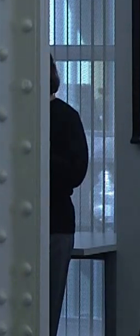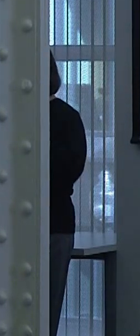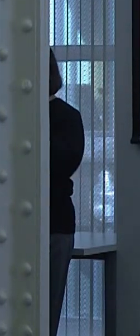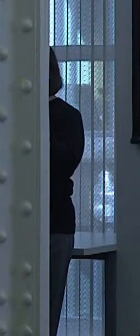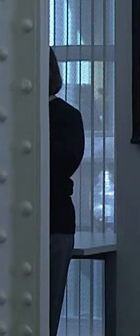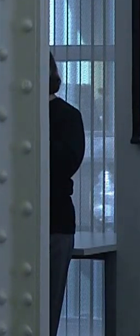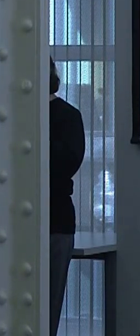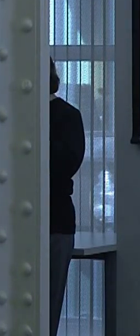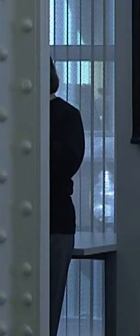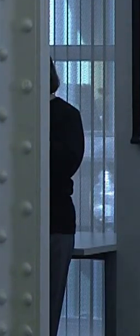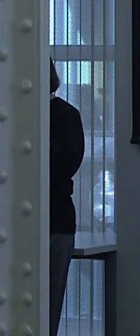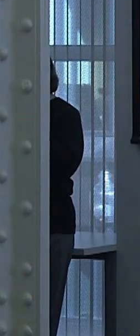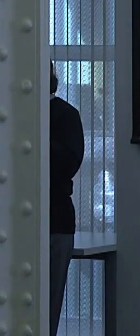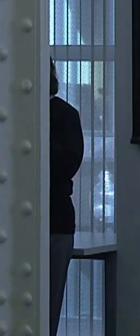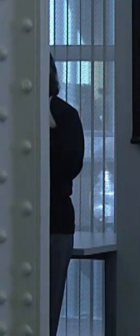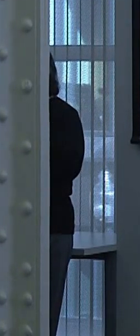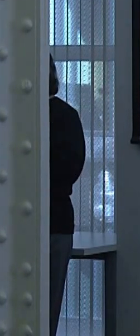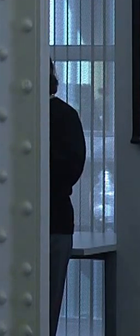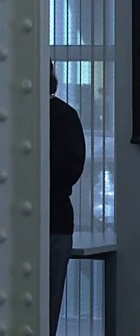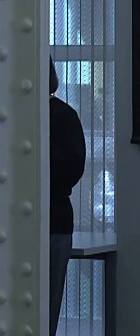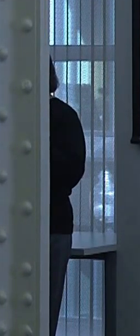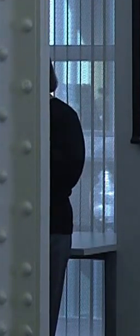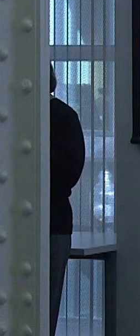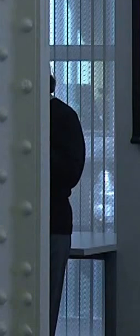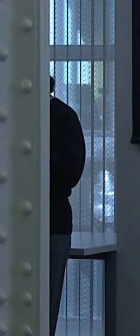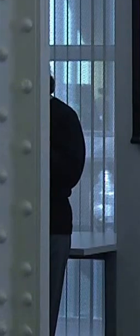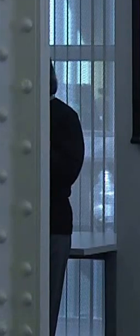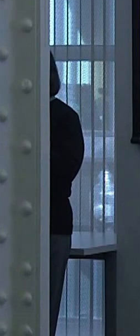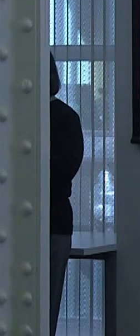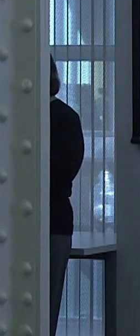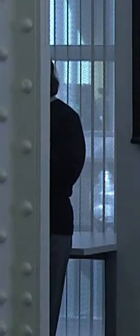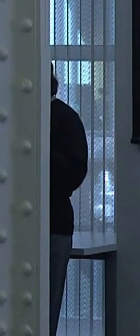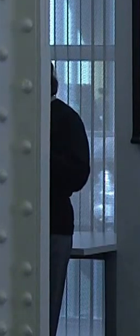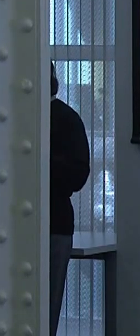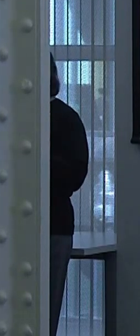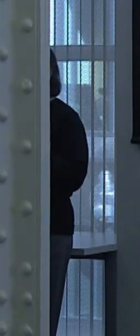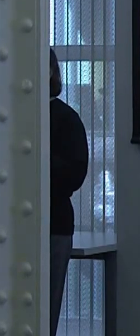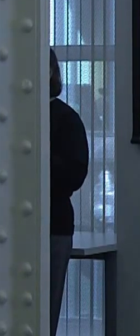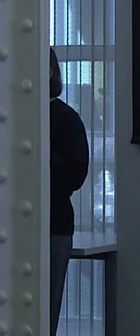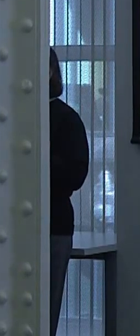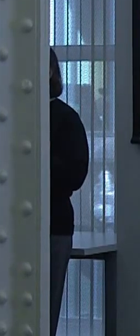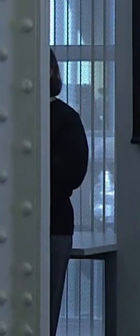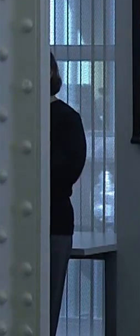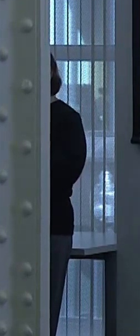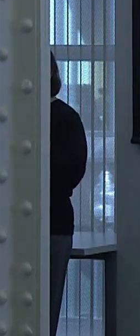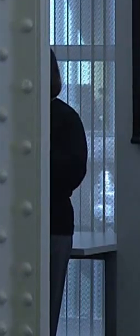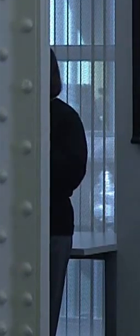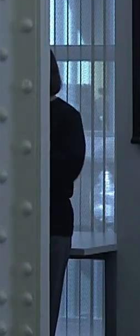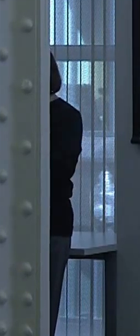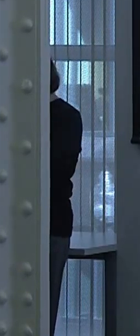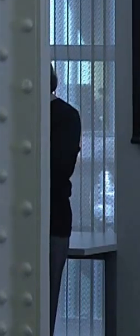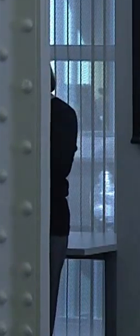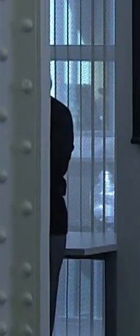I wouldn't otherwise have. So I want to go through a couple places that I got to travel.